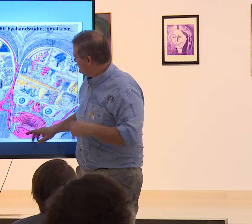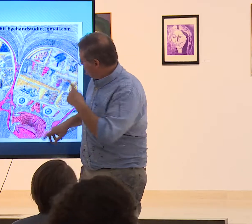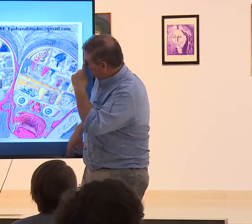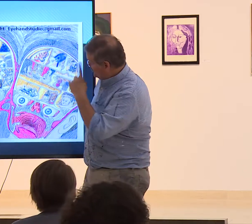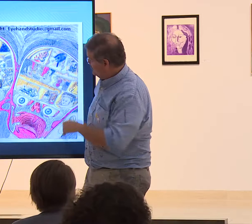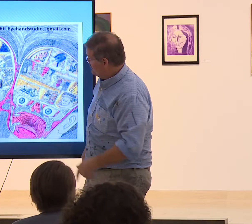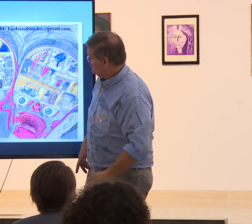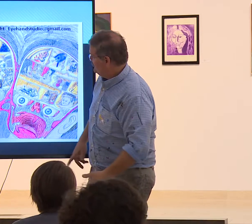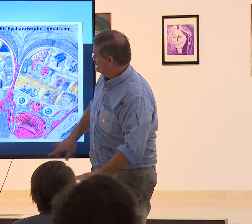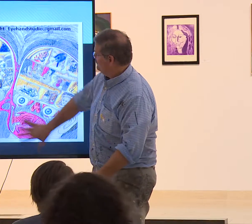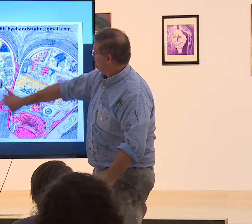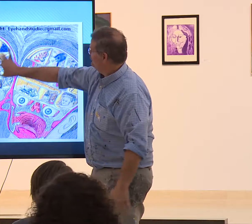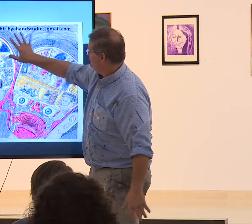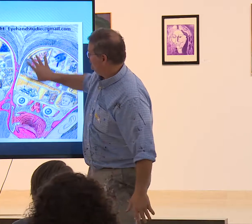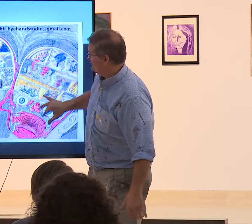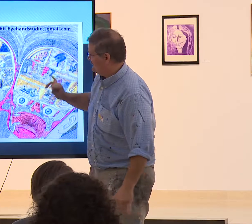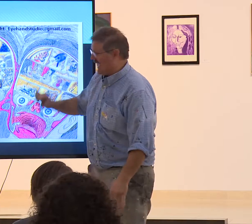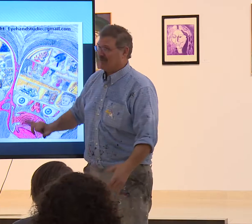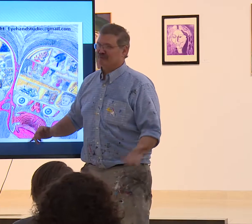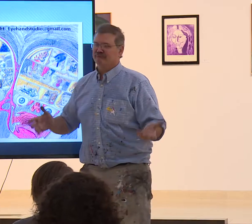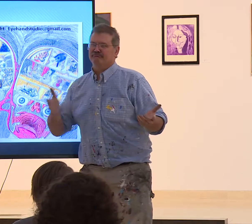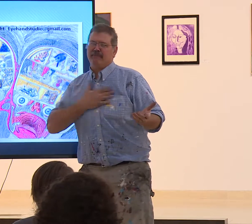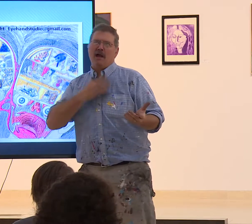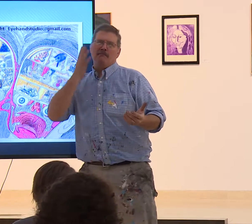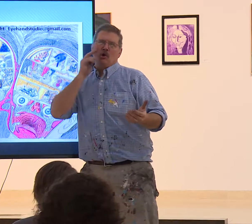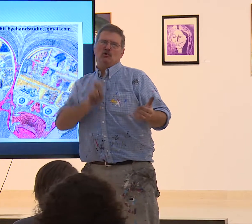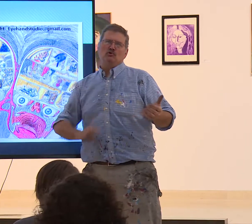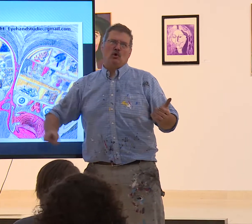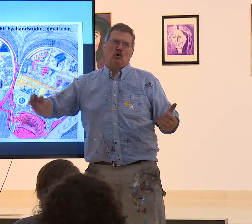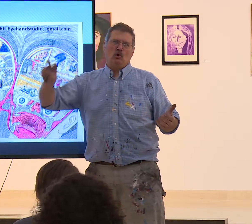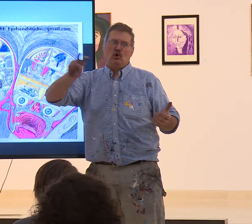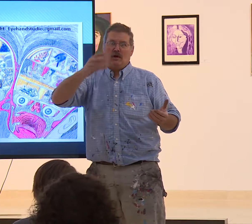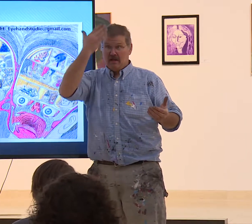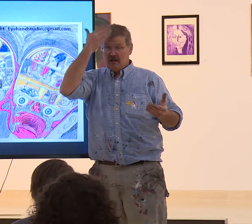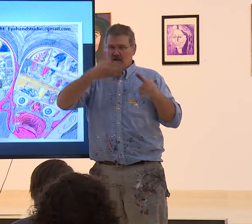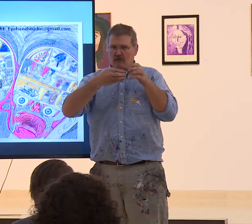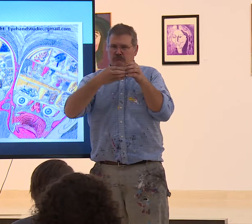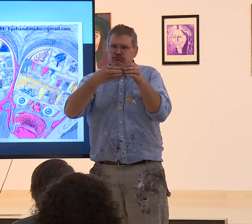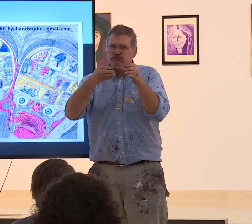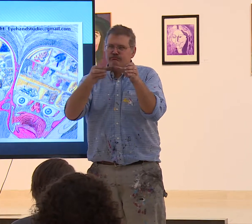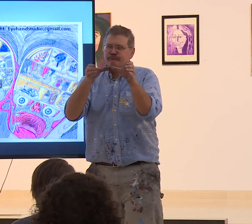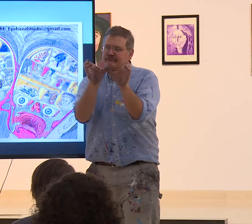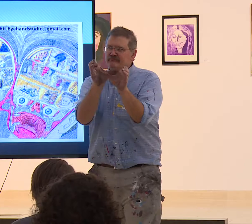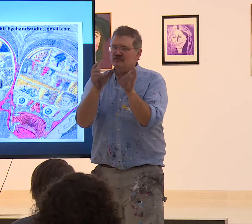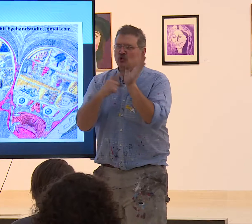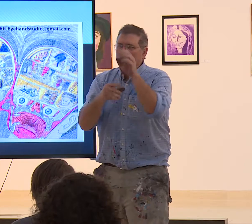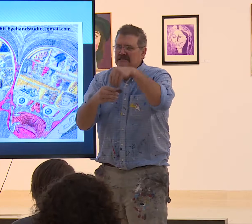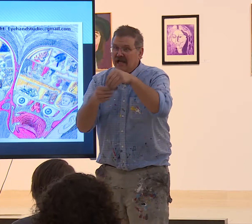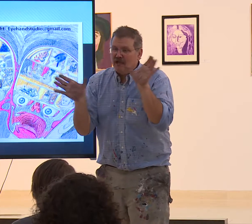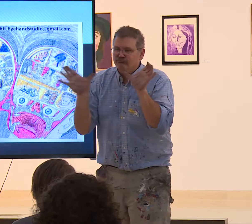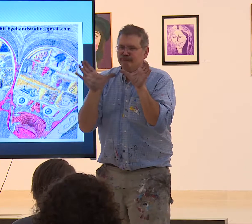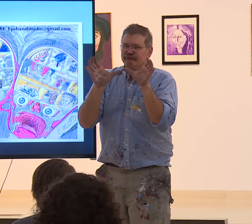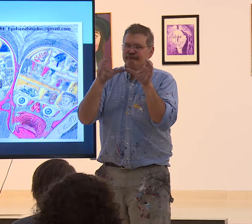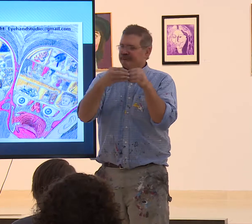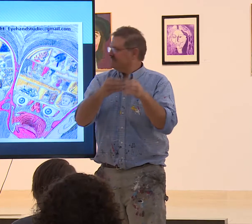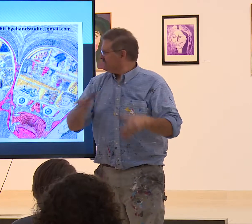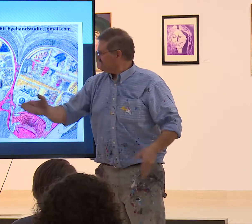the idea of the butterfly being captured, caught, put into a specimen board.